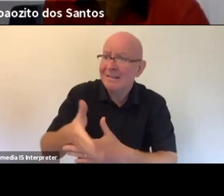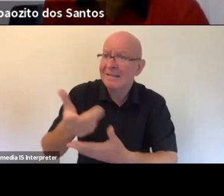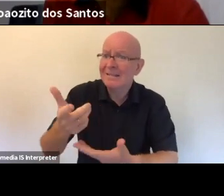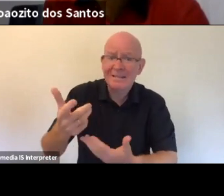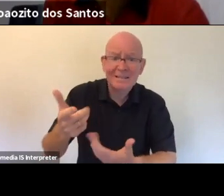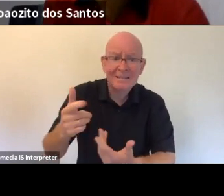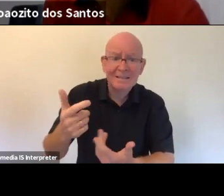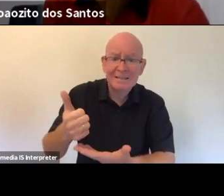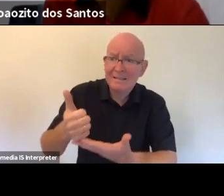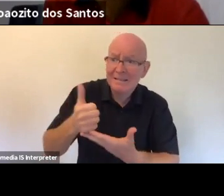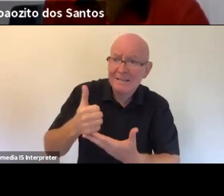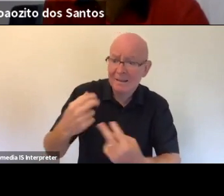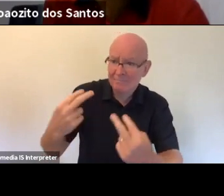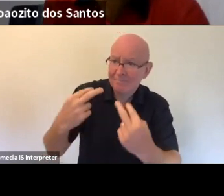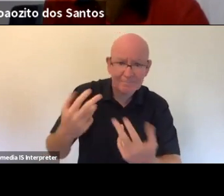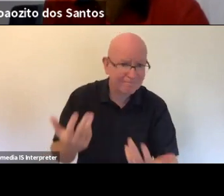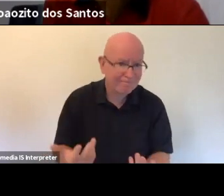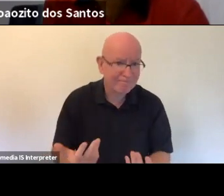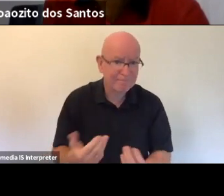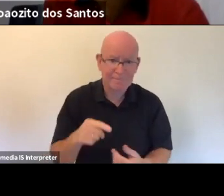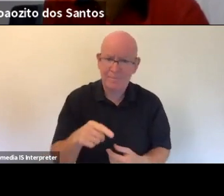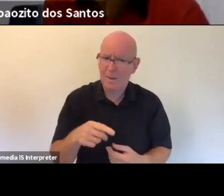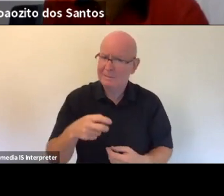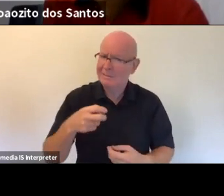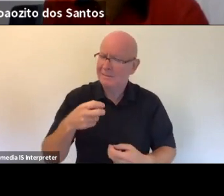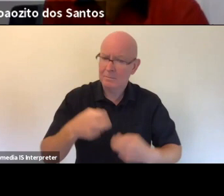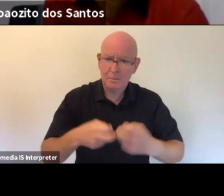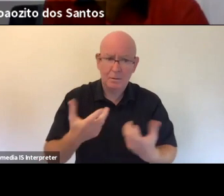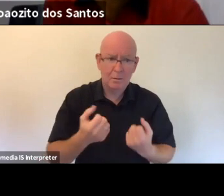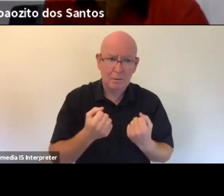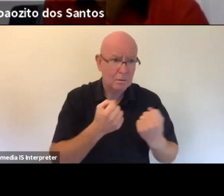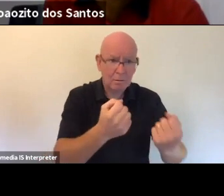To access for them medical treatment and also get their medicine.